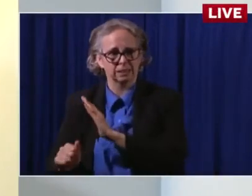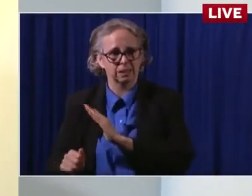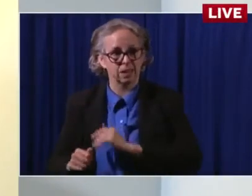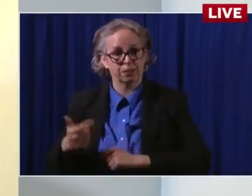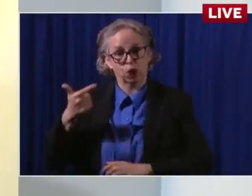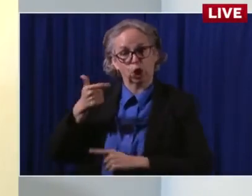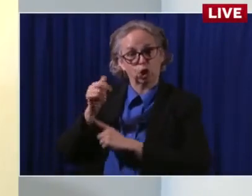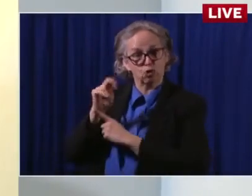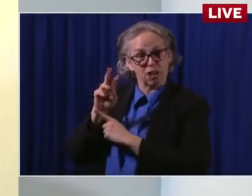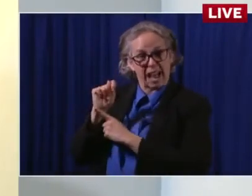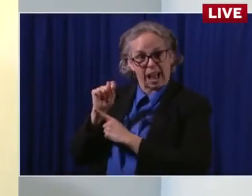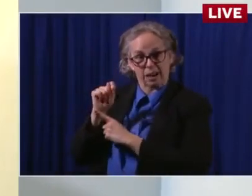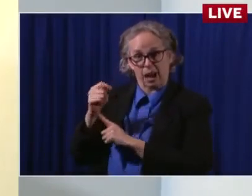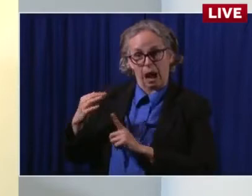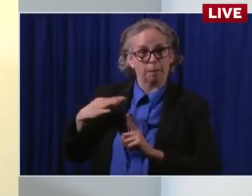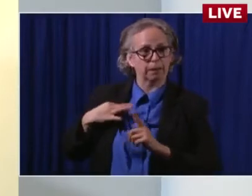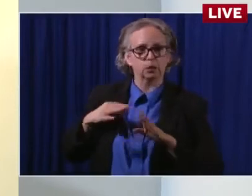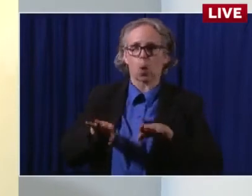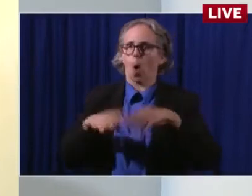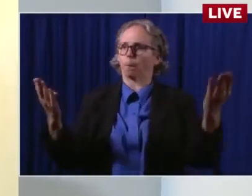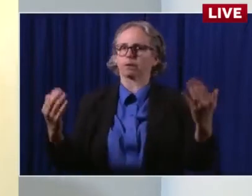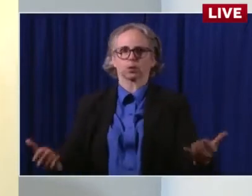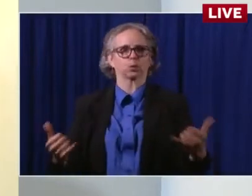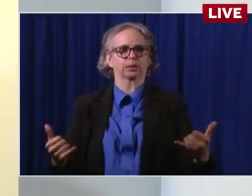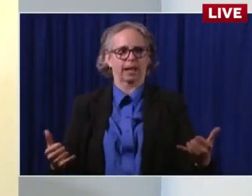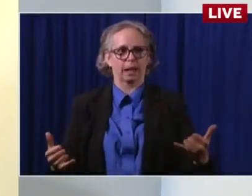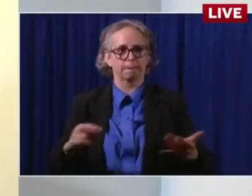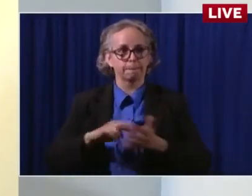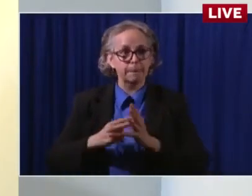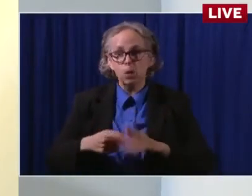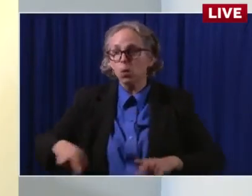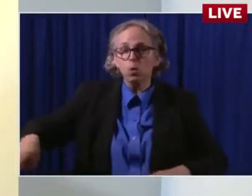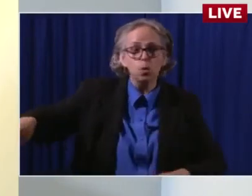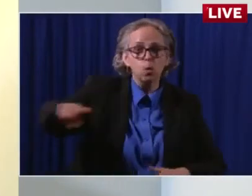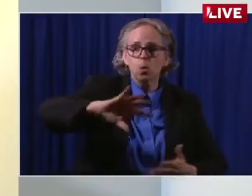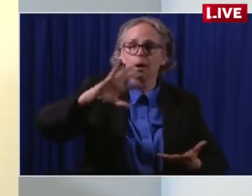CAN PROVIDE THESE SKILLS. THE GRANT APPLICATION IS OPEN FOR THOSE TRAINING PROVIDERS TODAY.